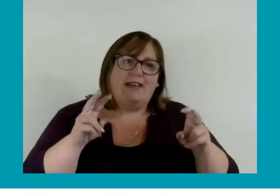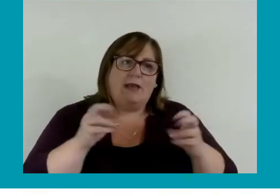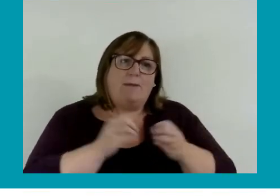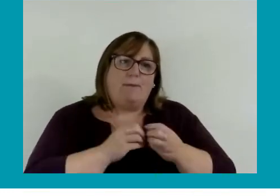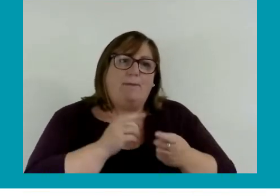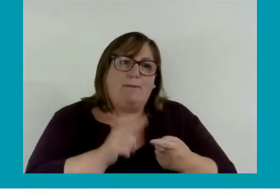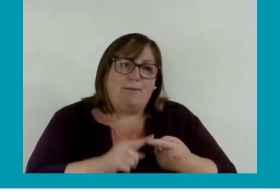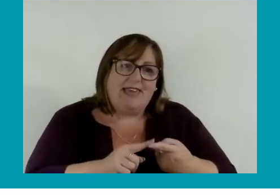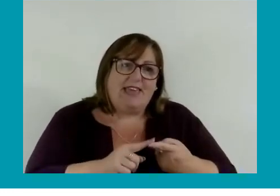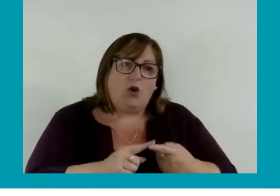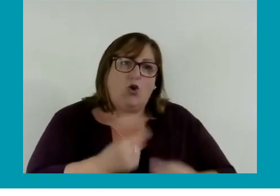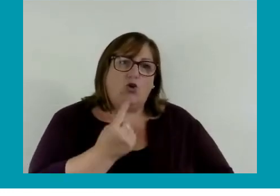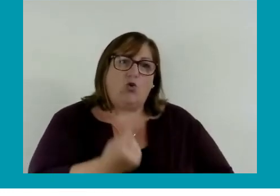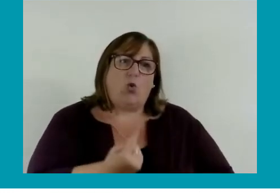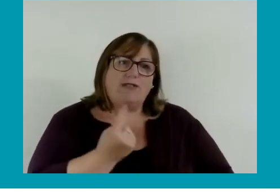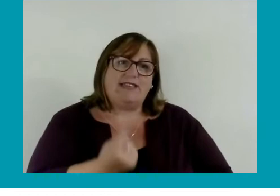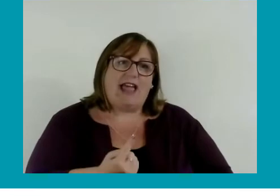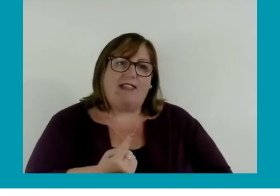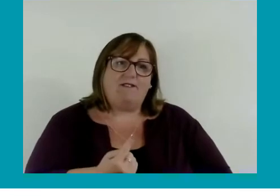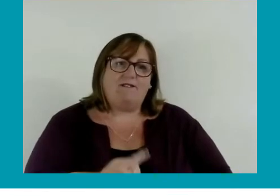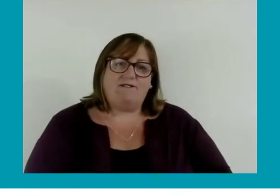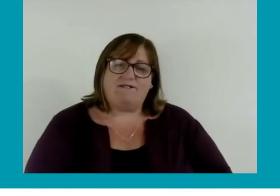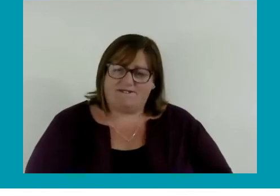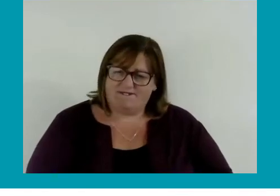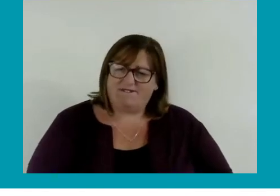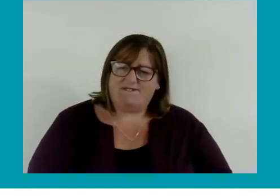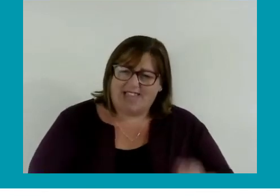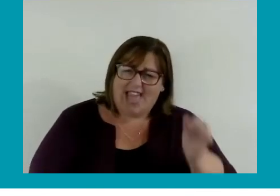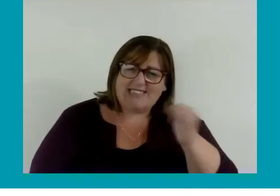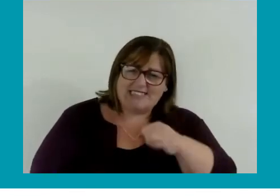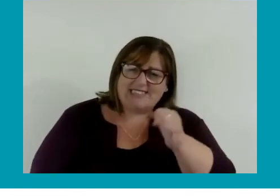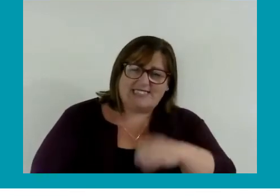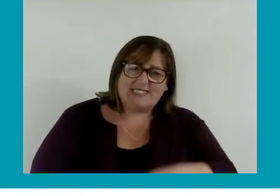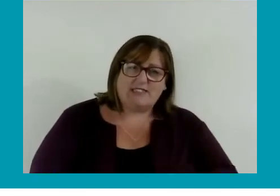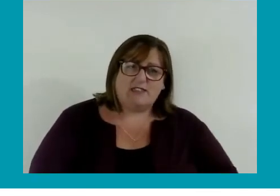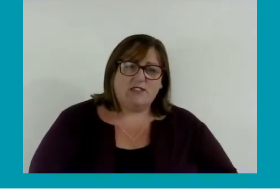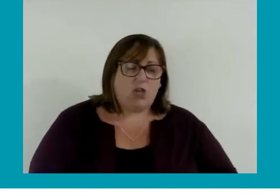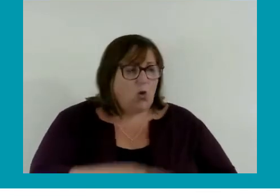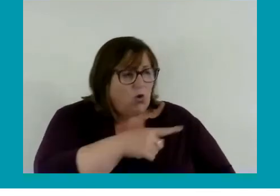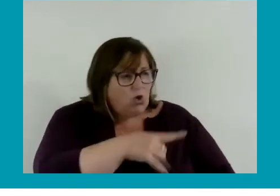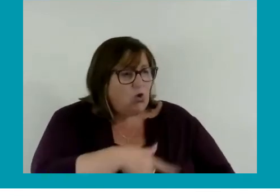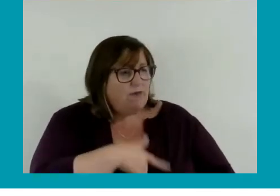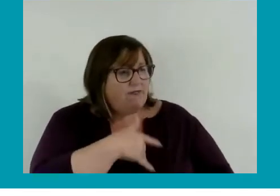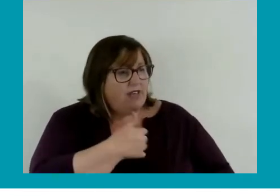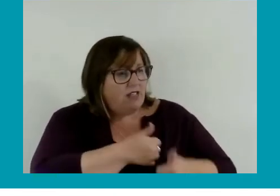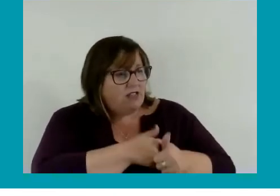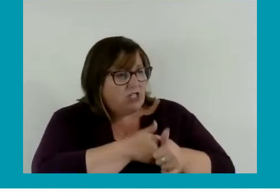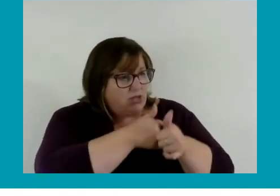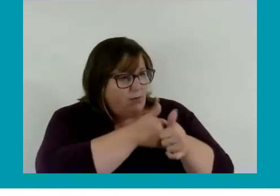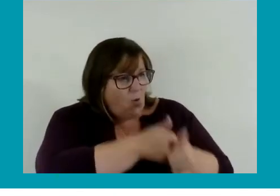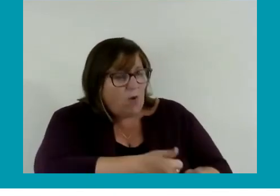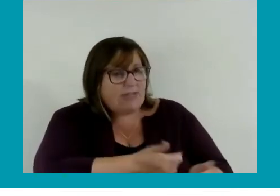and you're being supported in that by john lewis through the different um accommodations